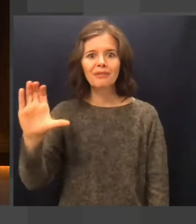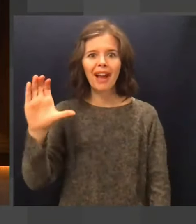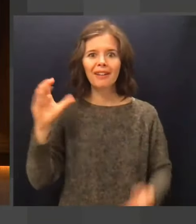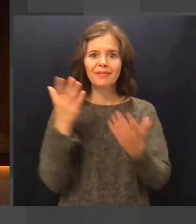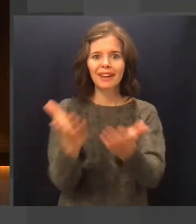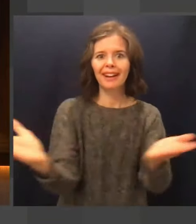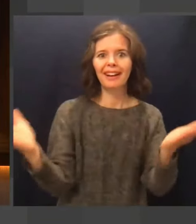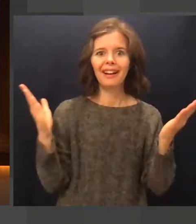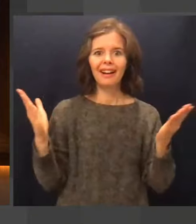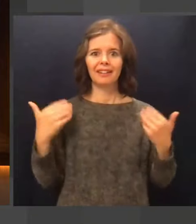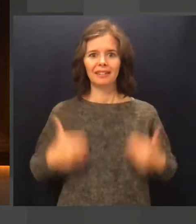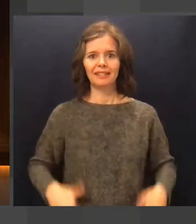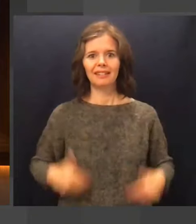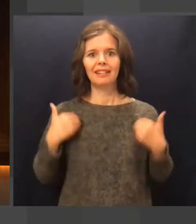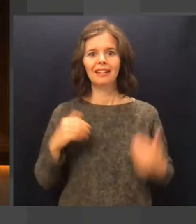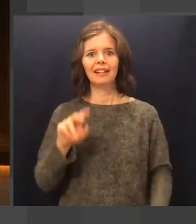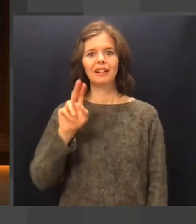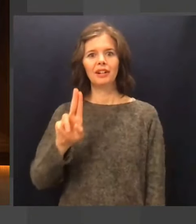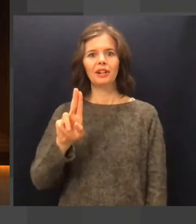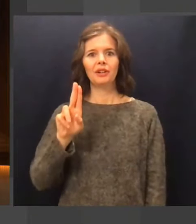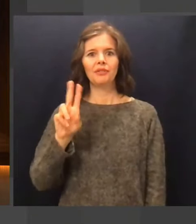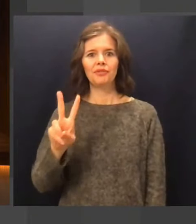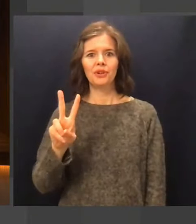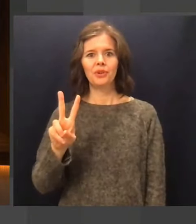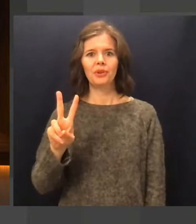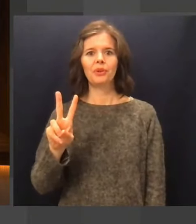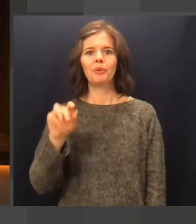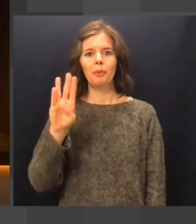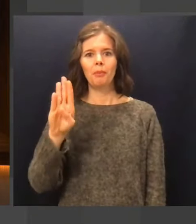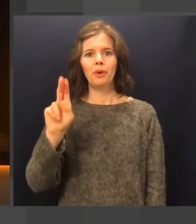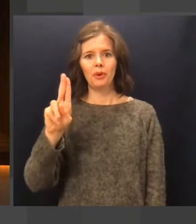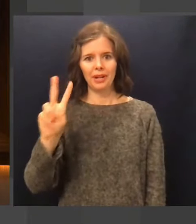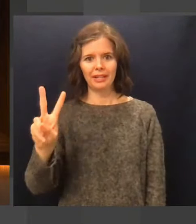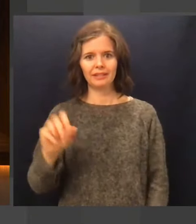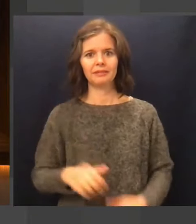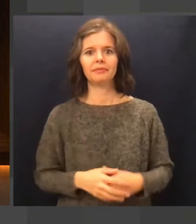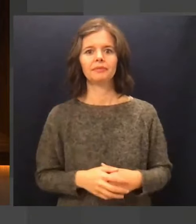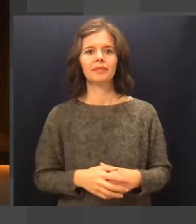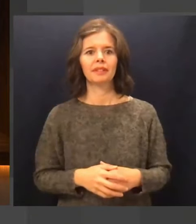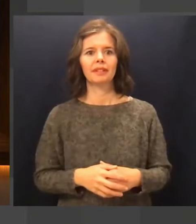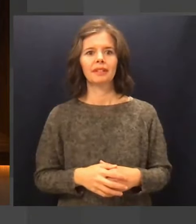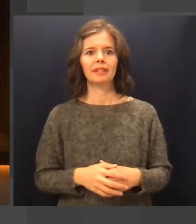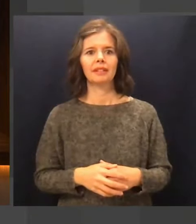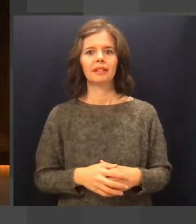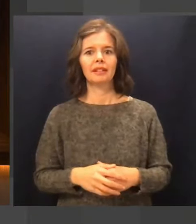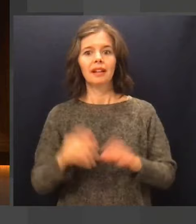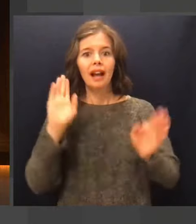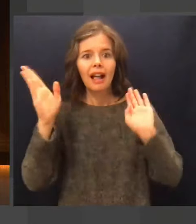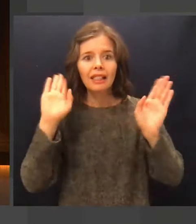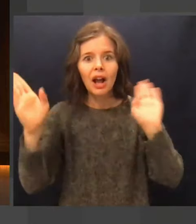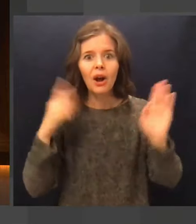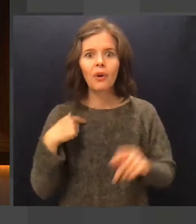HELLO MINECRAFTERS OF THE